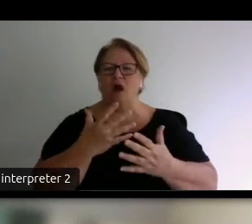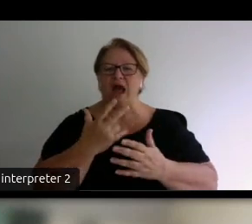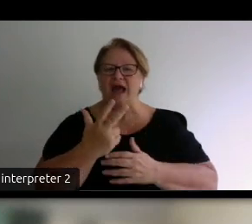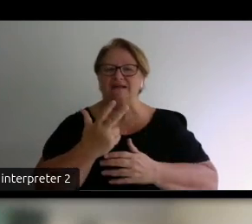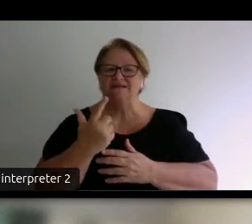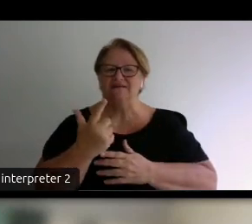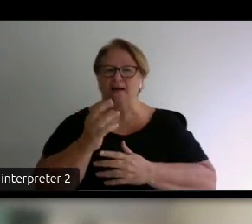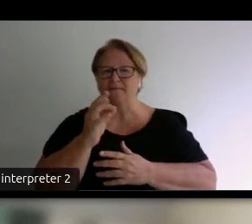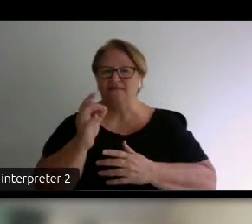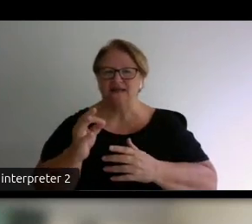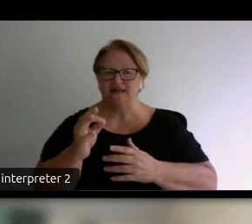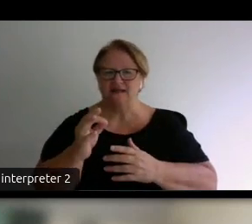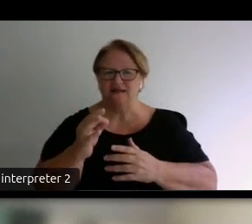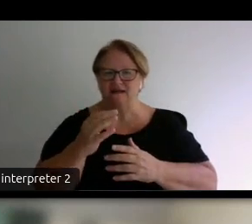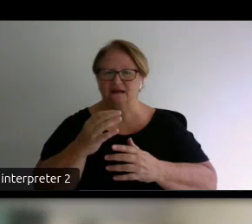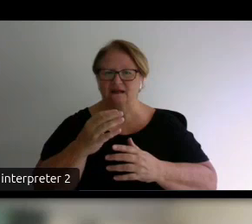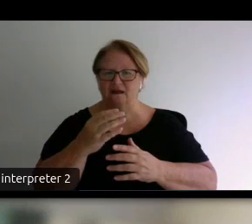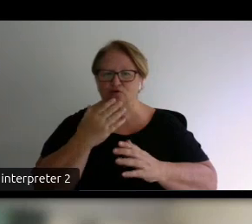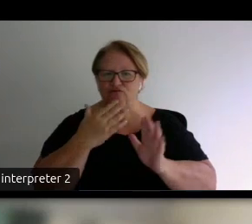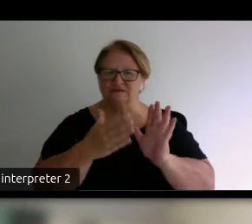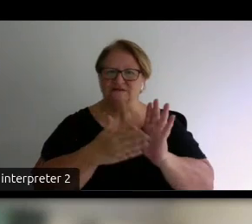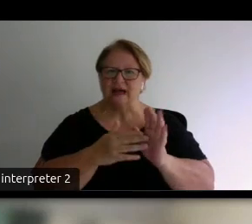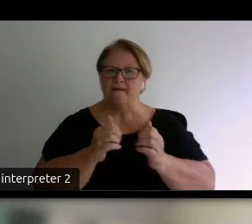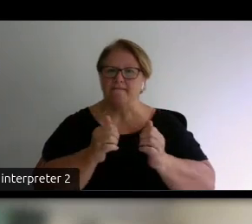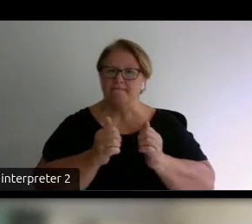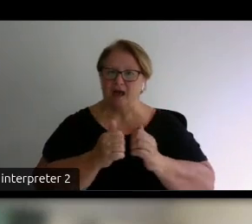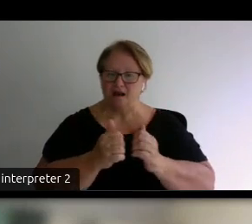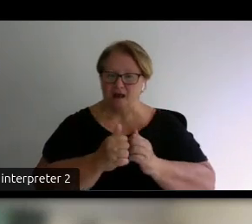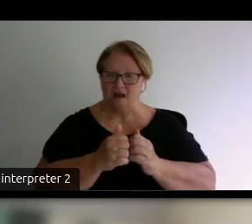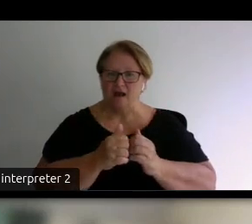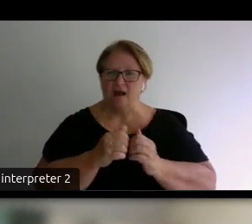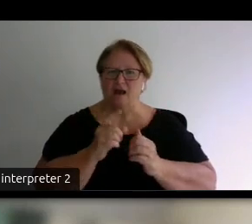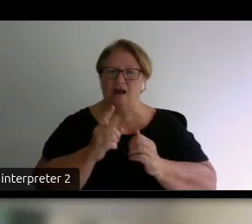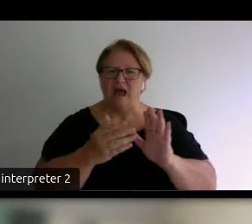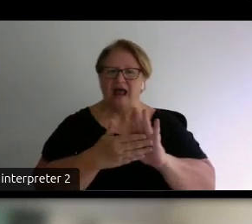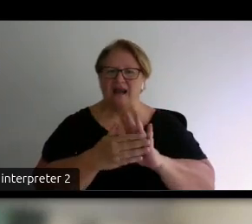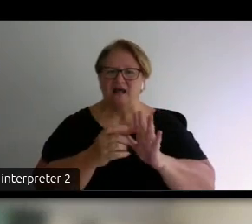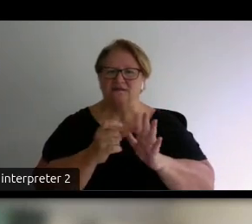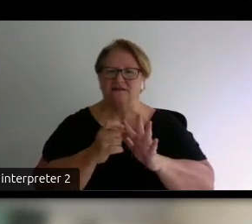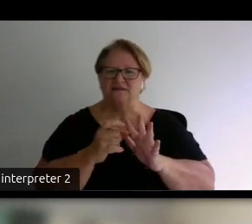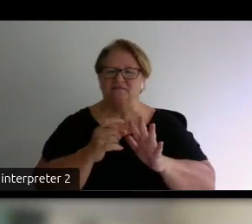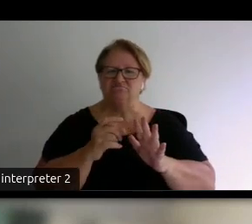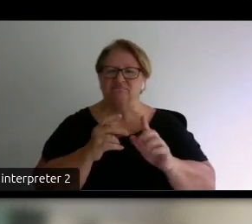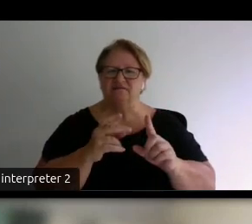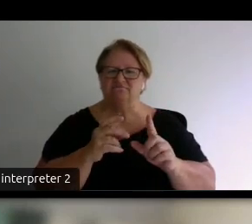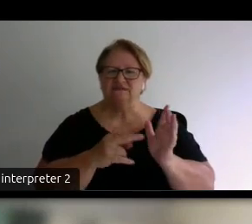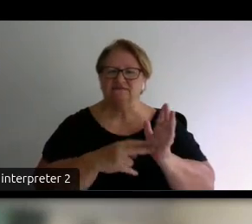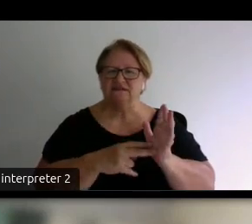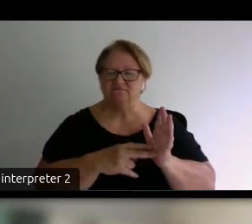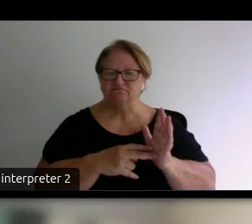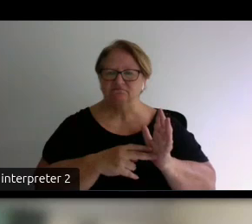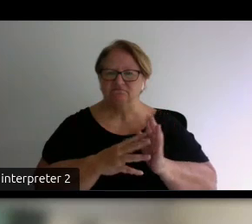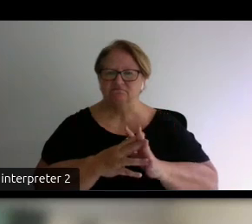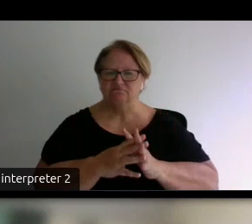our registered partners are um within the domestic and family violence service. Uh so while we have